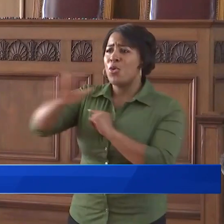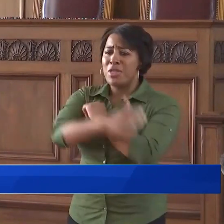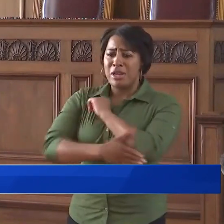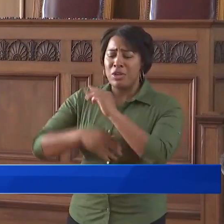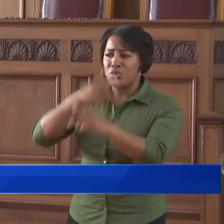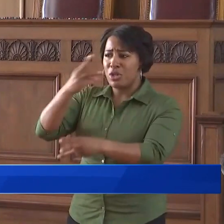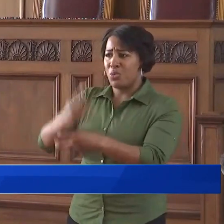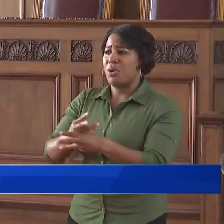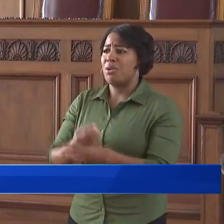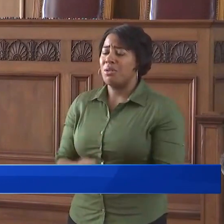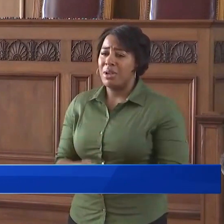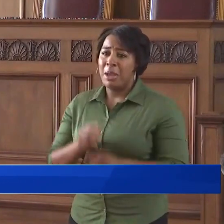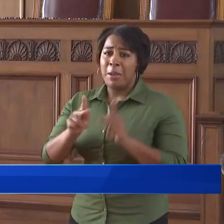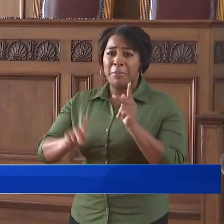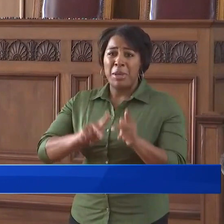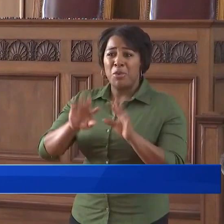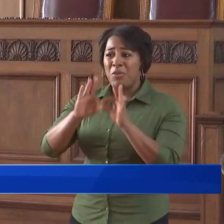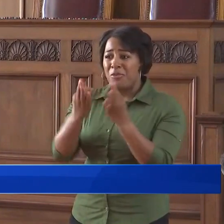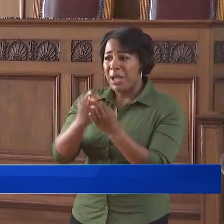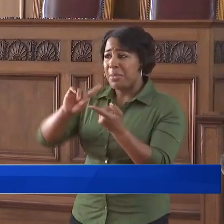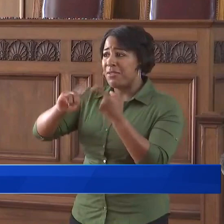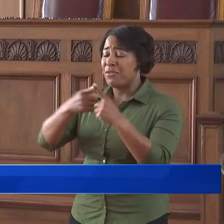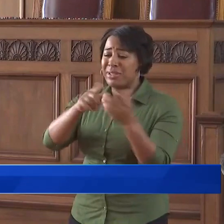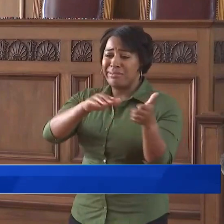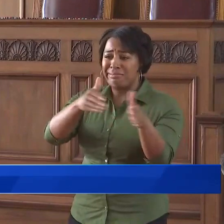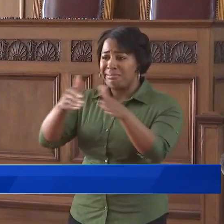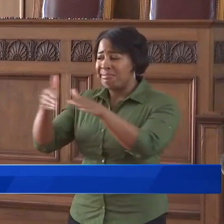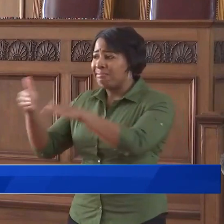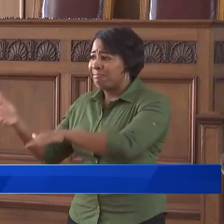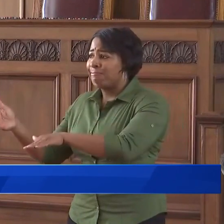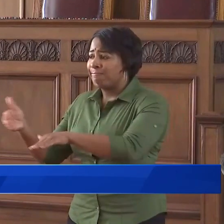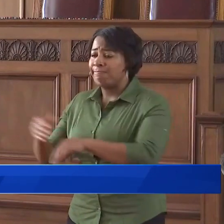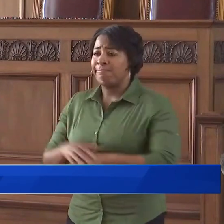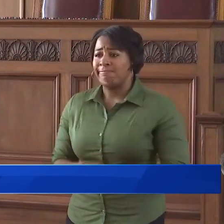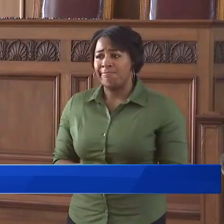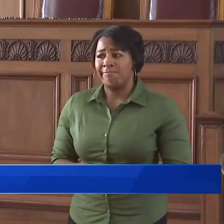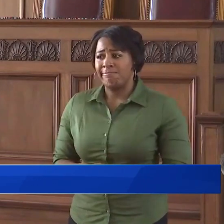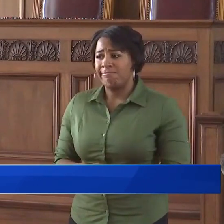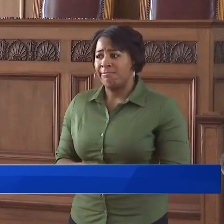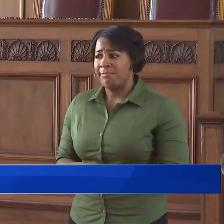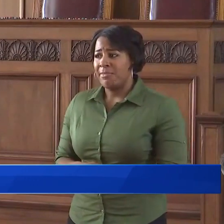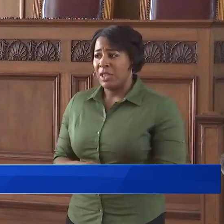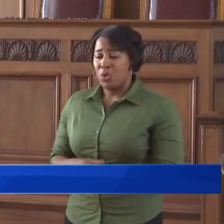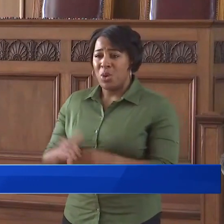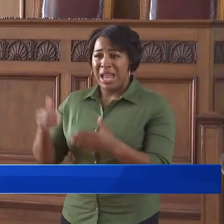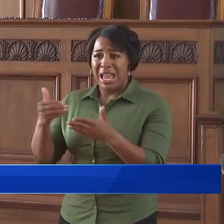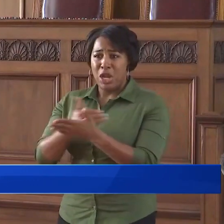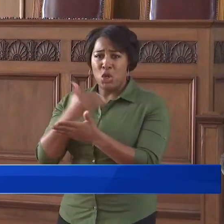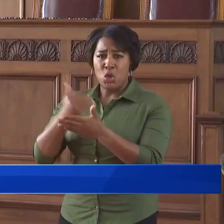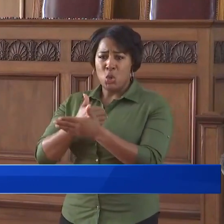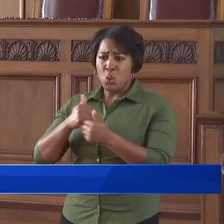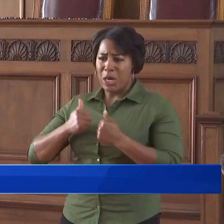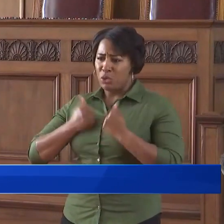HAVE NOT BEEN MANDATORY. ççççfiller continuedÑÑÑ THE ALABAMA DEPARTMENT OF PUBLIC HEALTH CONFIRMED SATURDAY 888 NEW VIRUS CASES OVERNIGHT-- BRINGING THE STATE'S 7-DAY